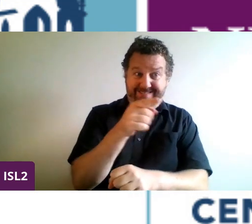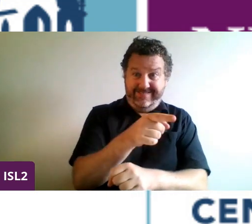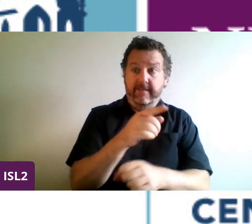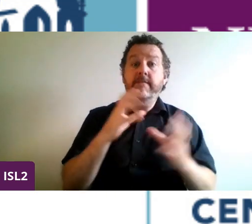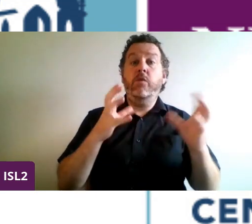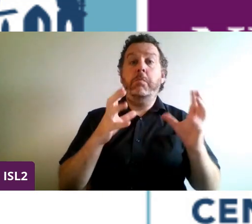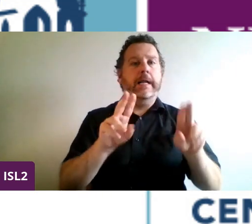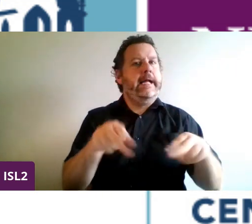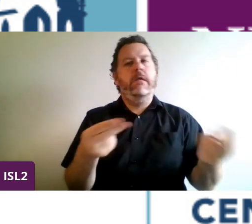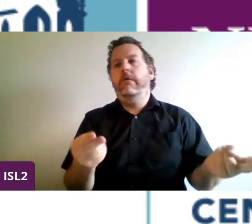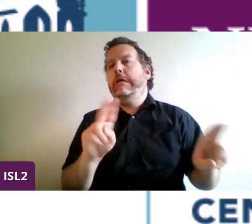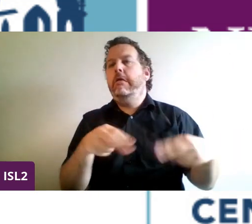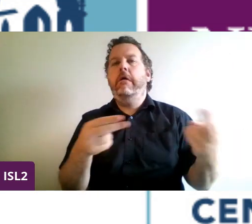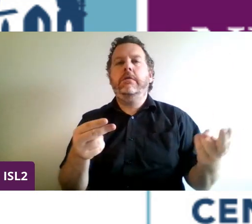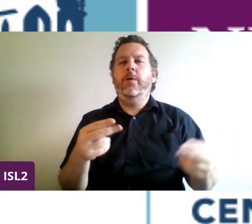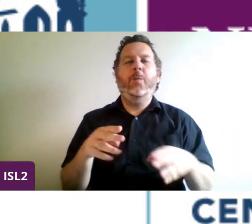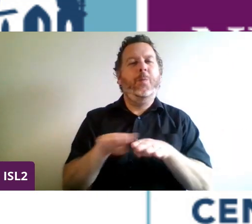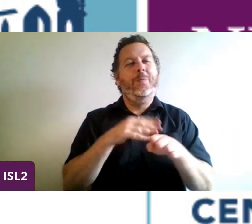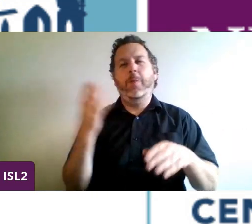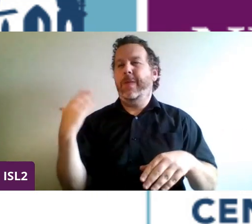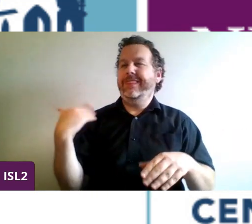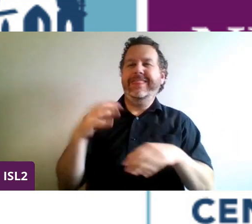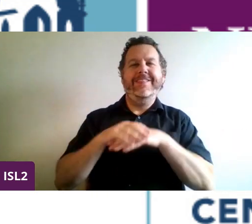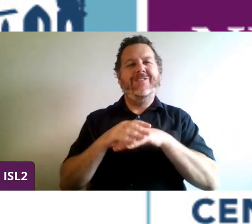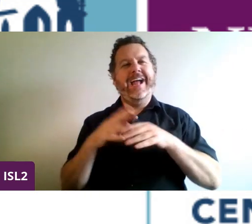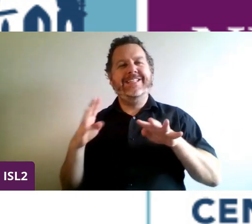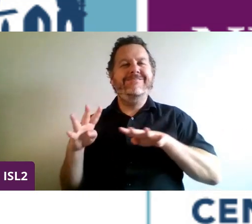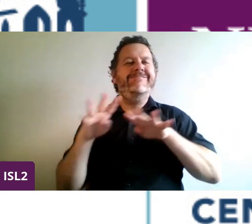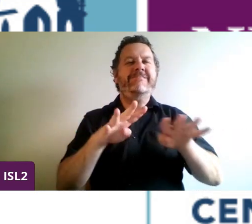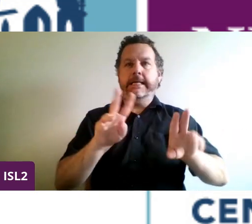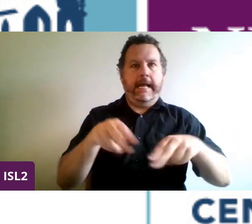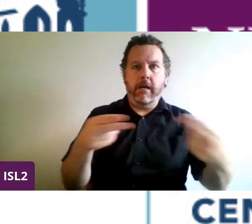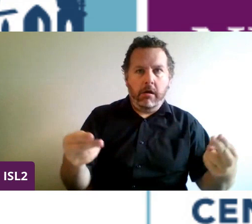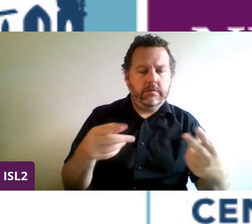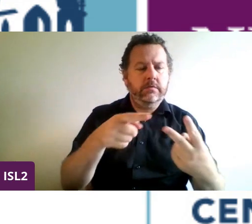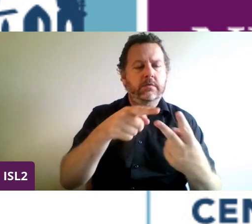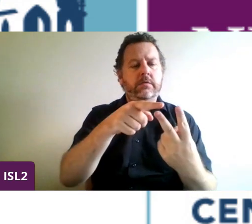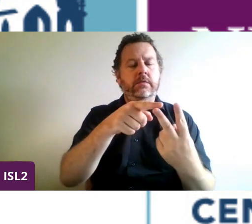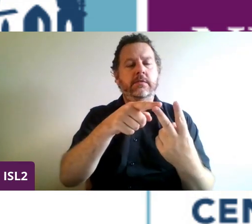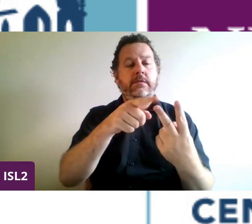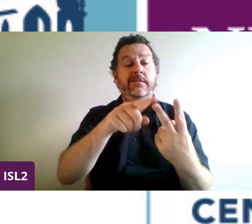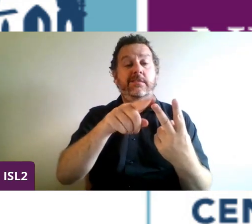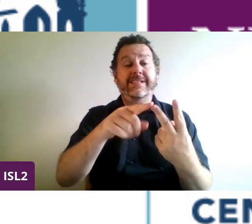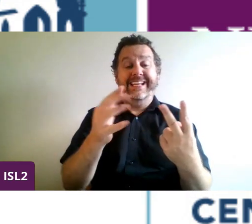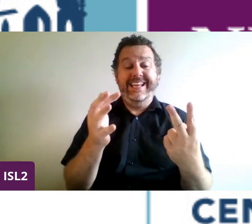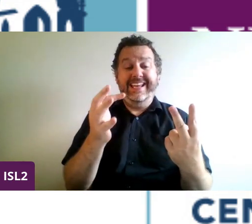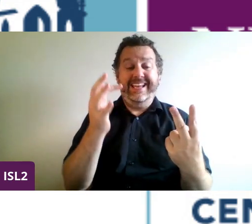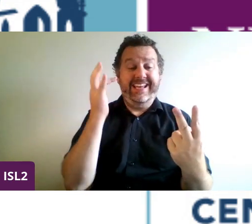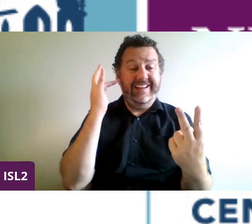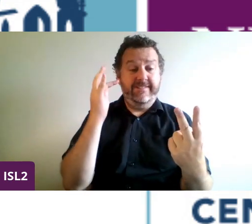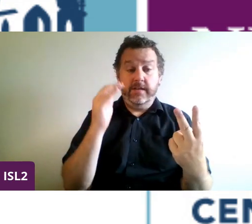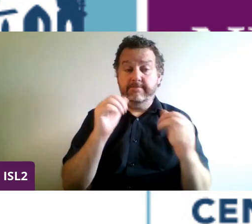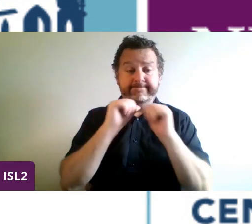when you can't go to the football match with your friends. Think about what life is like when there is